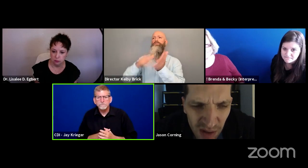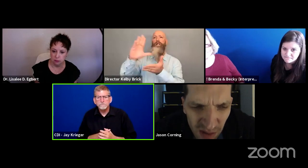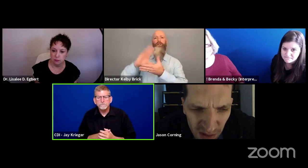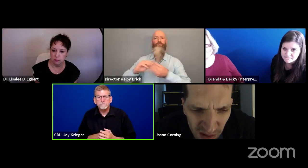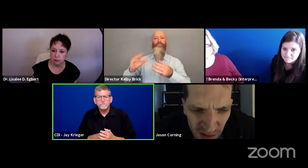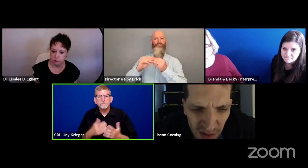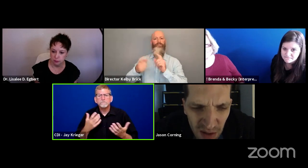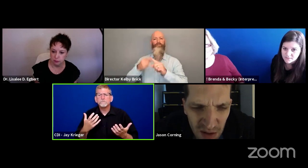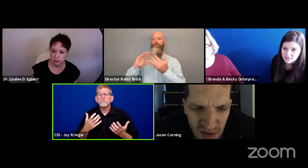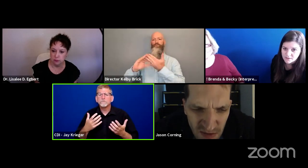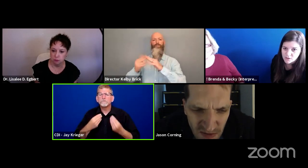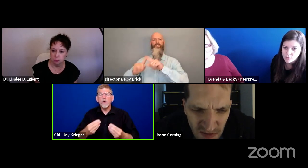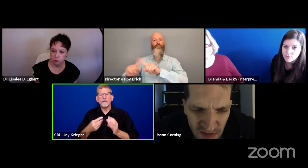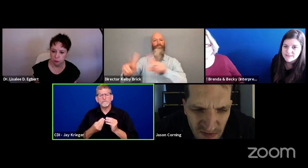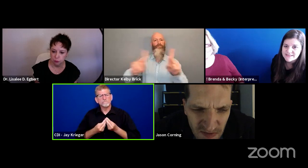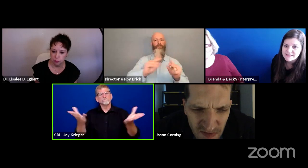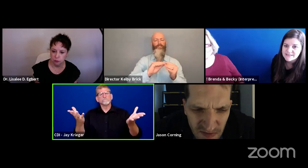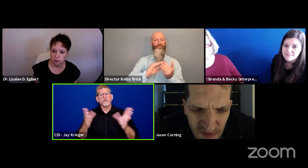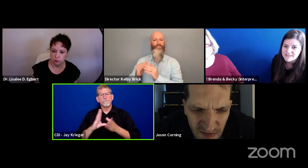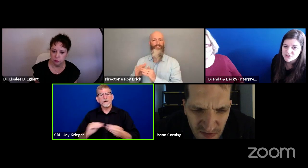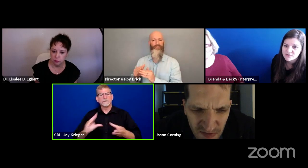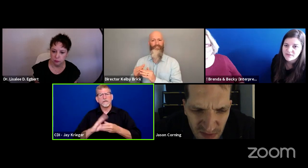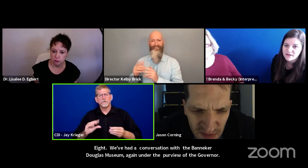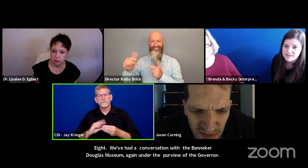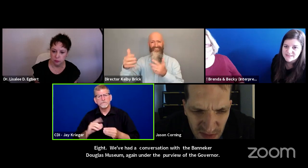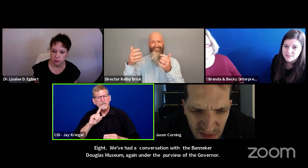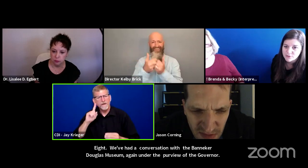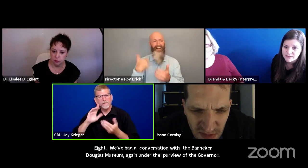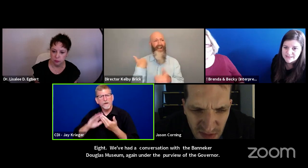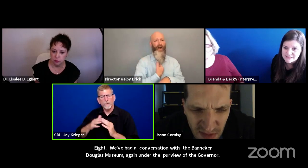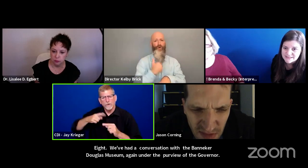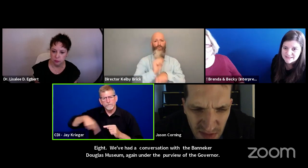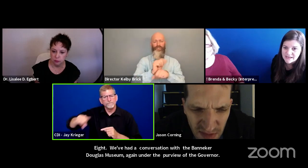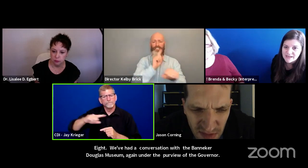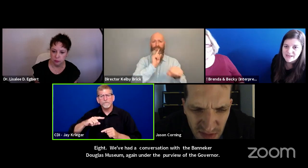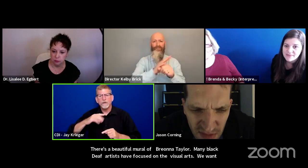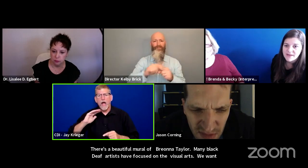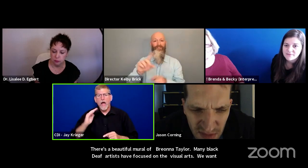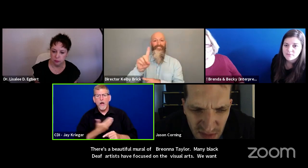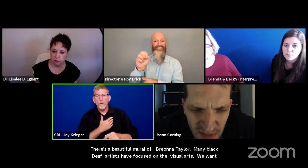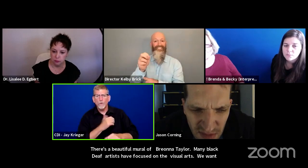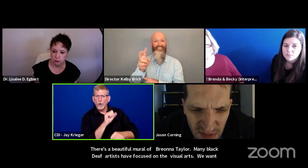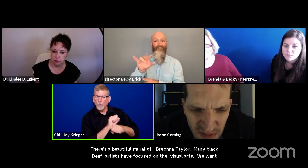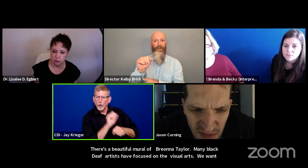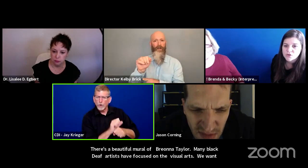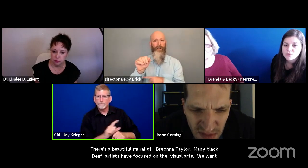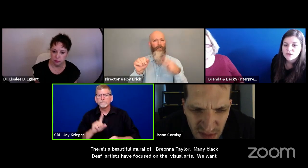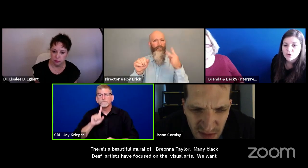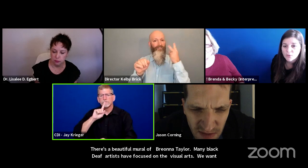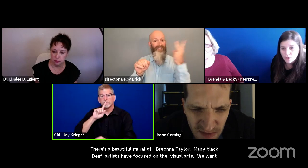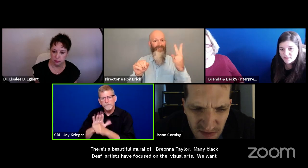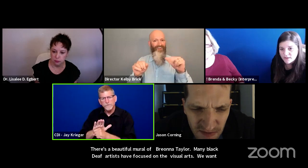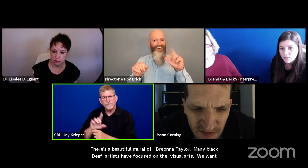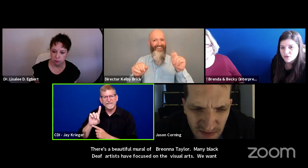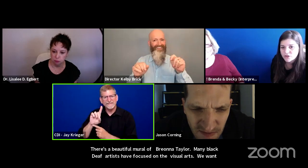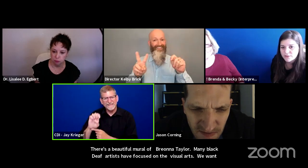We want to send a message to various communities that show that the work that we are doing